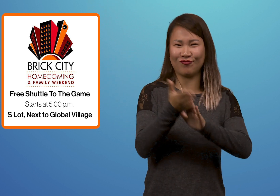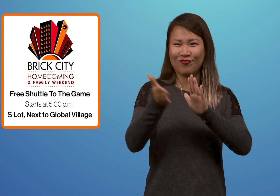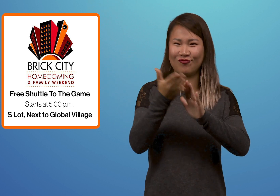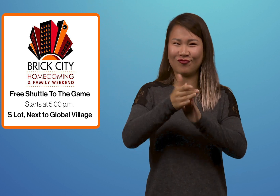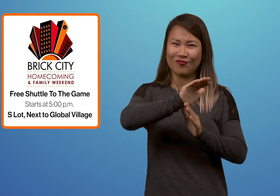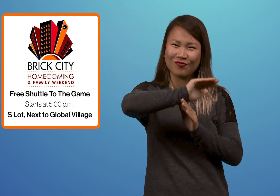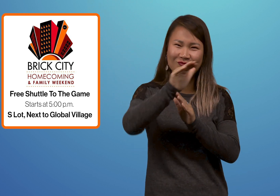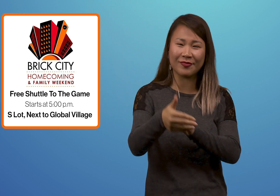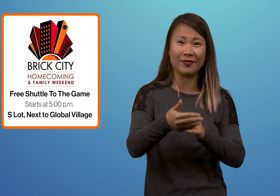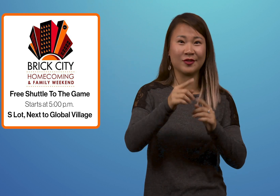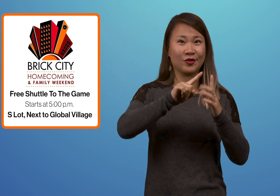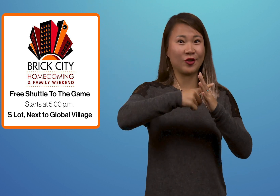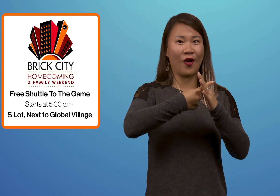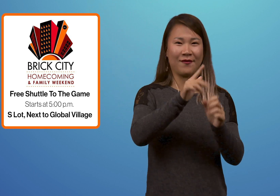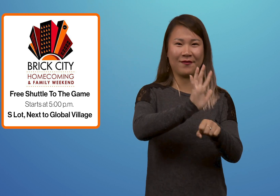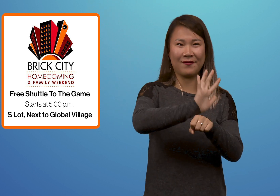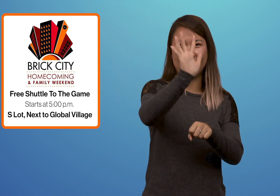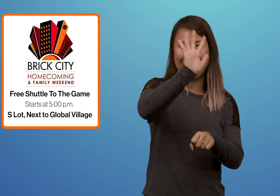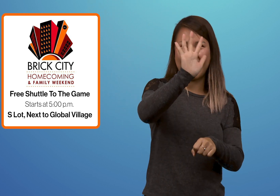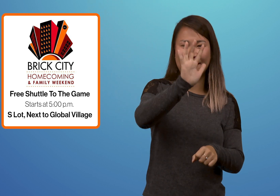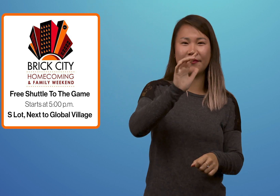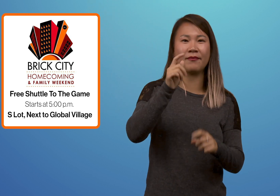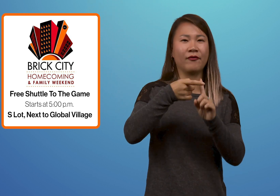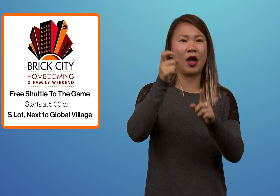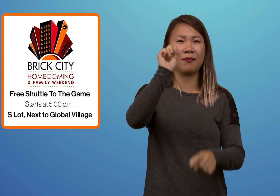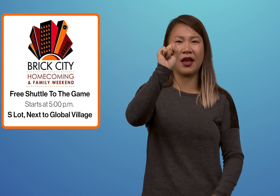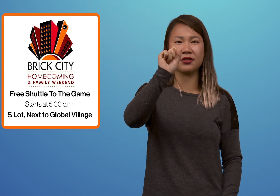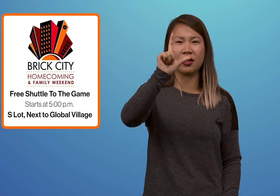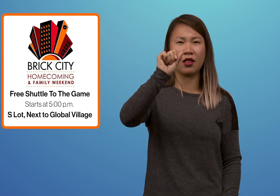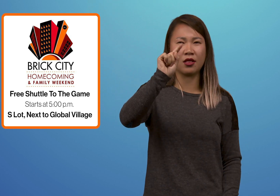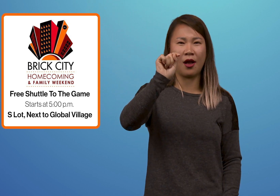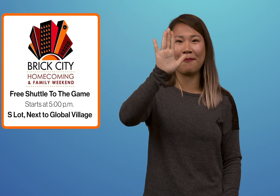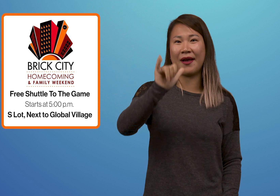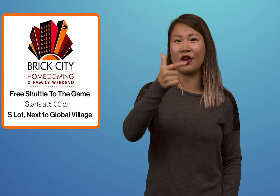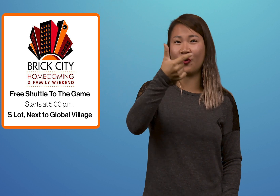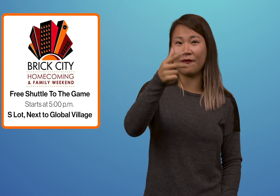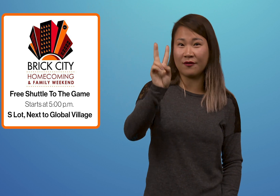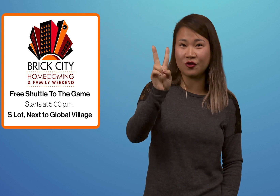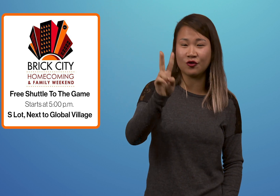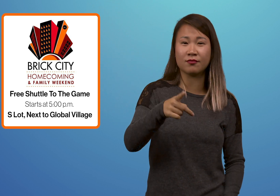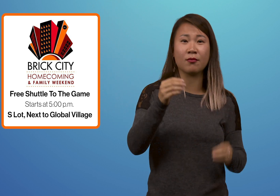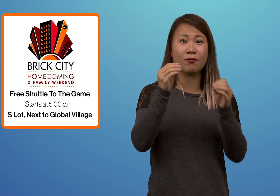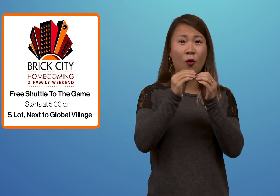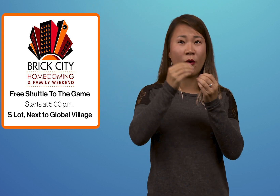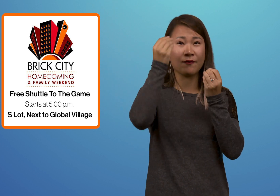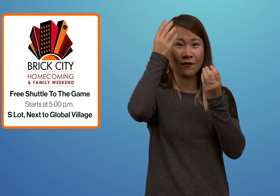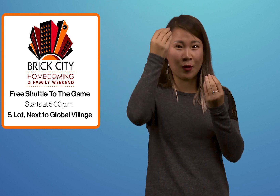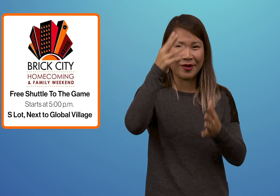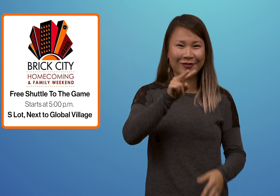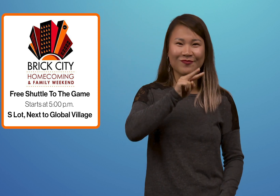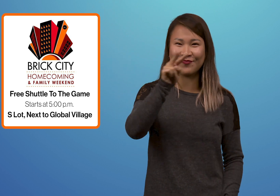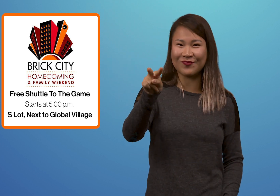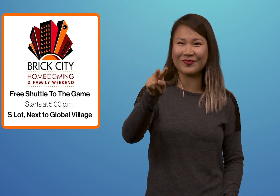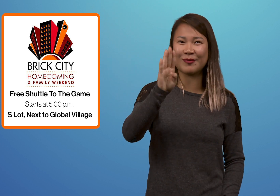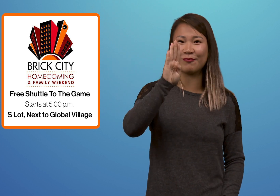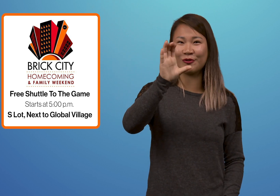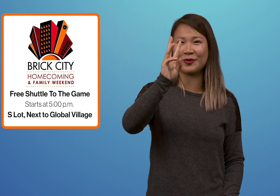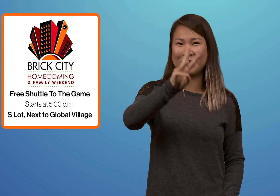a free shuttle is running all night, starting at 5 p.m., from S Lot, by Global Village. For more information,